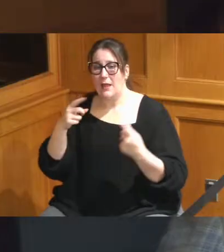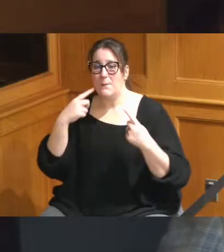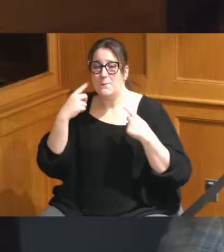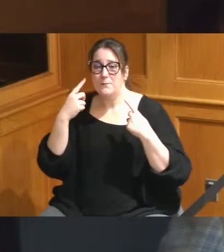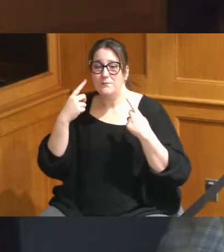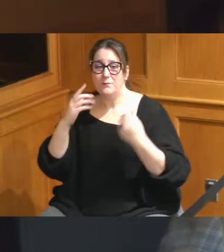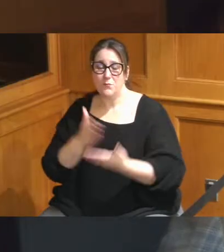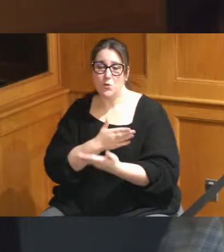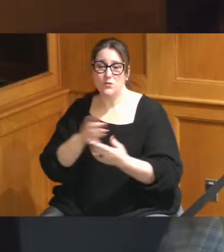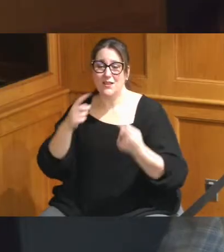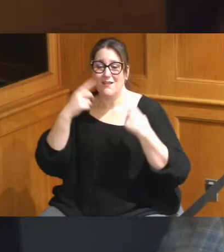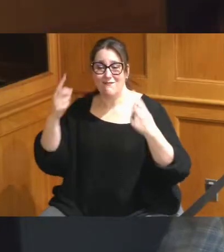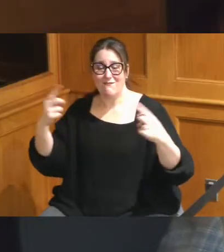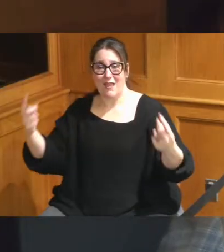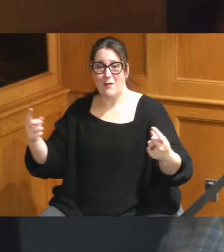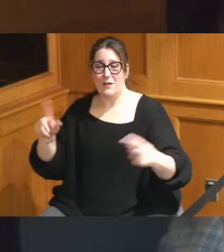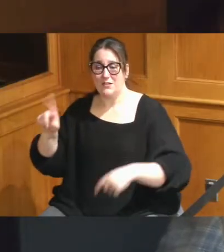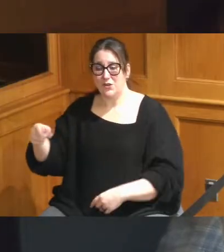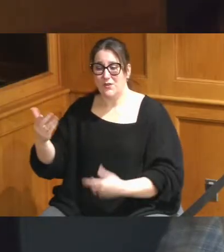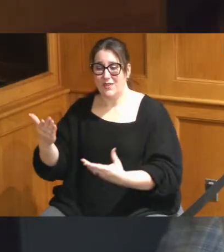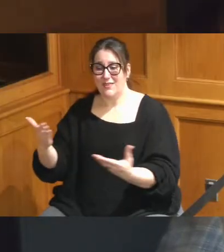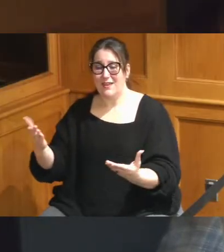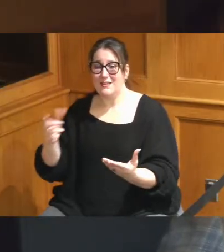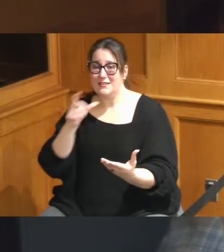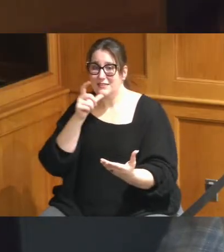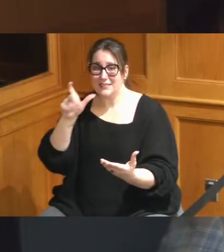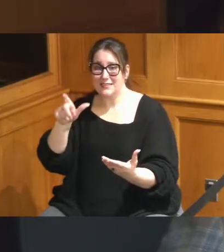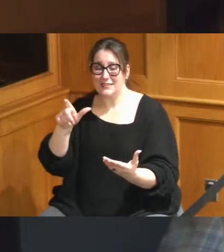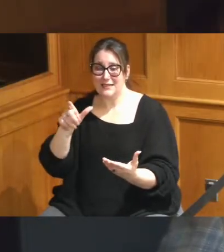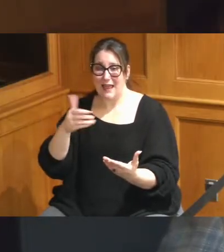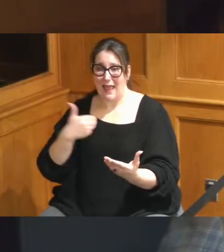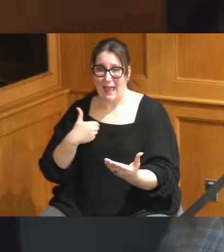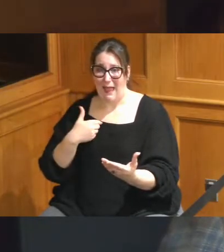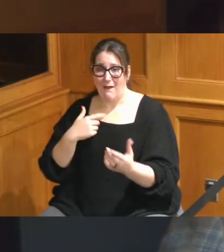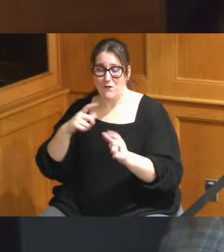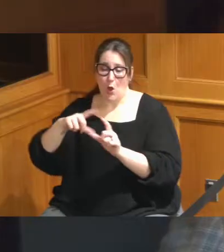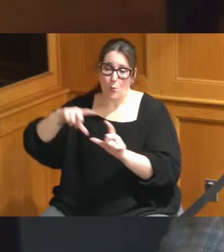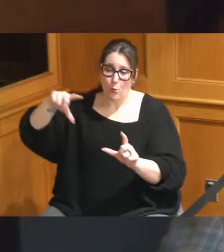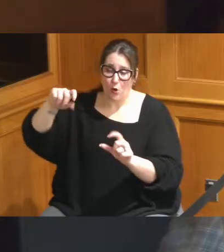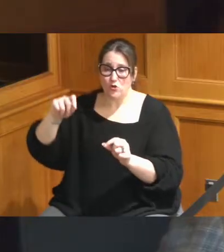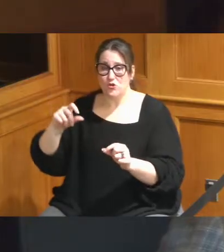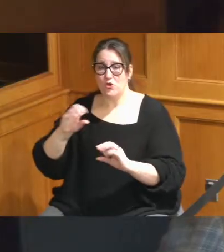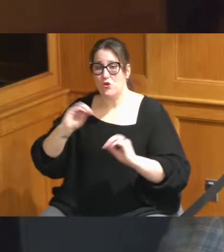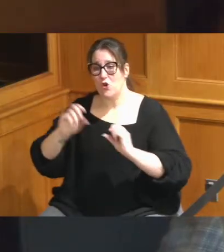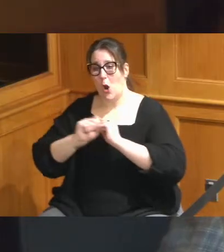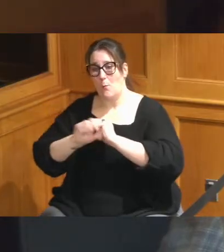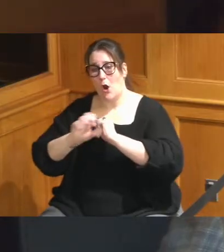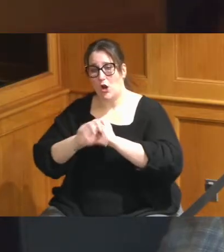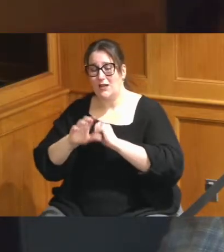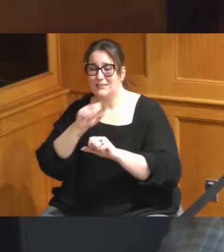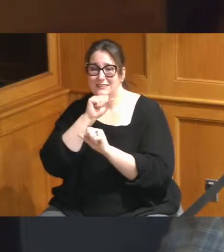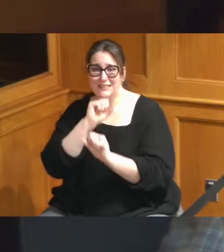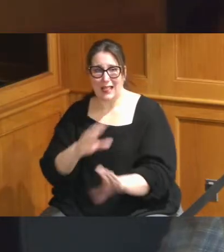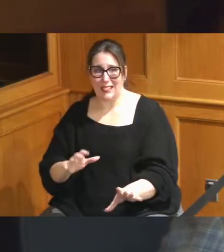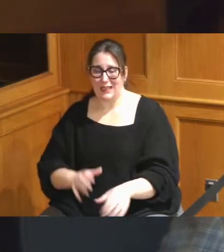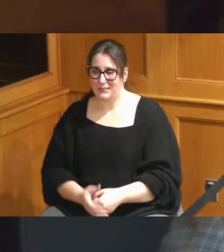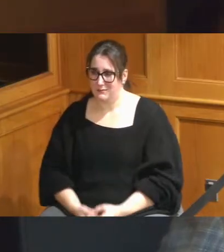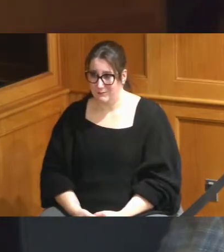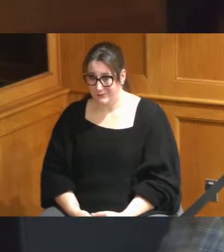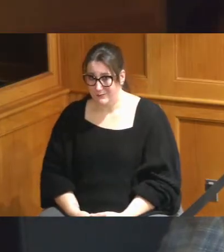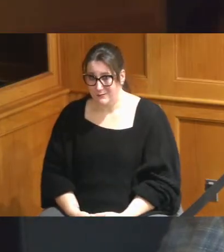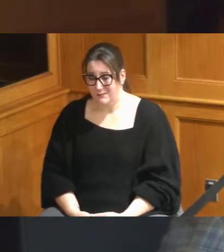is the only thing down there that does not have a brochure, does not have any marketing, and has